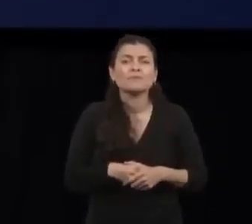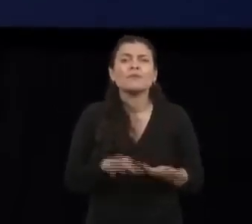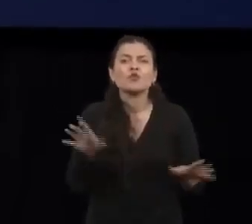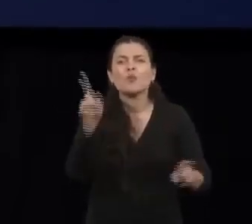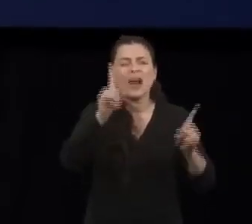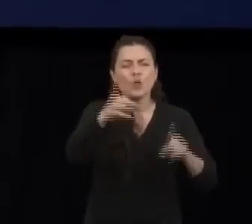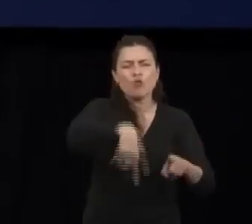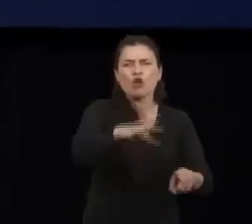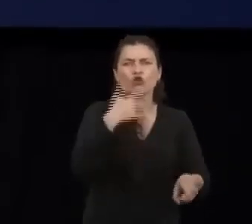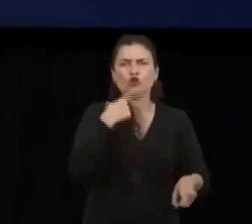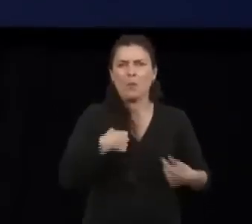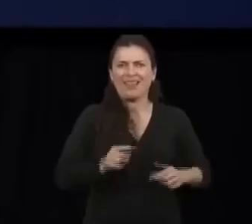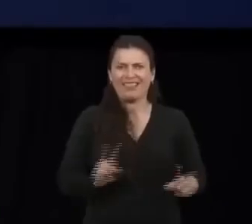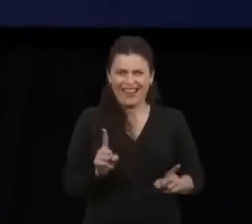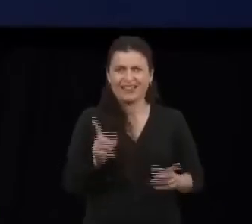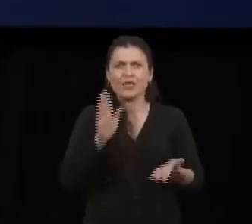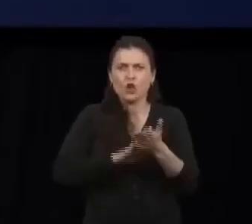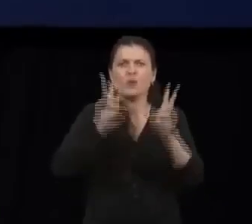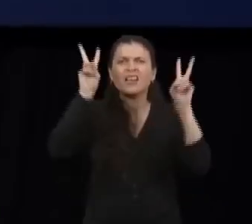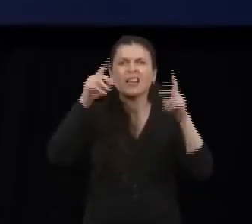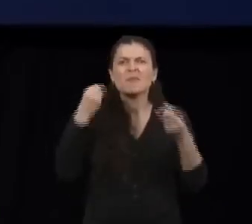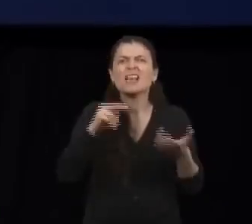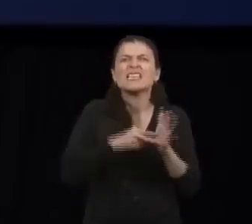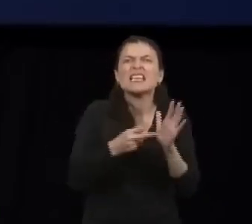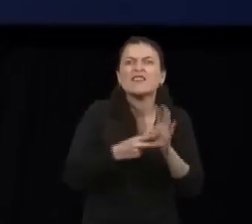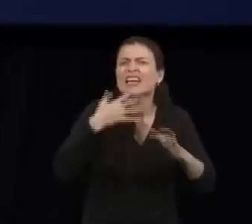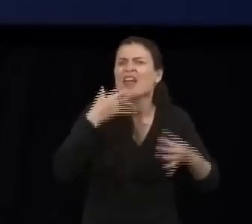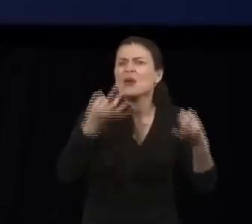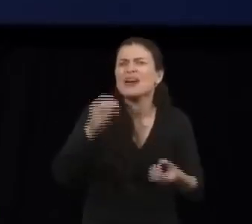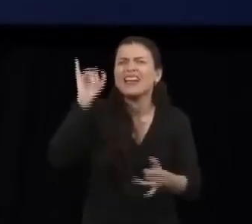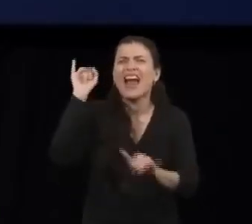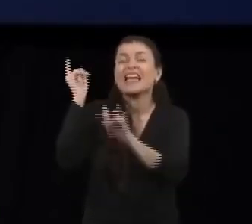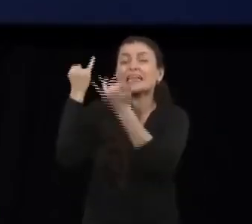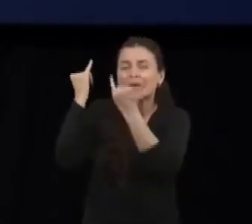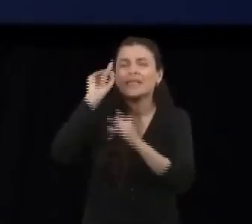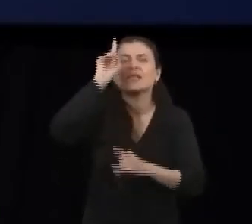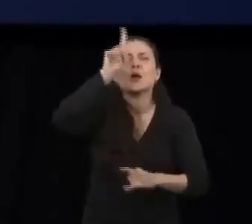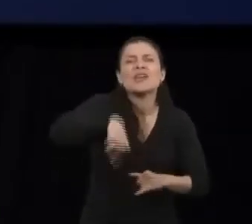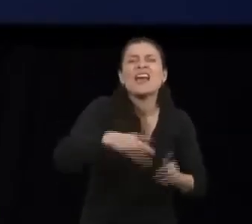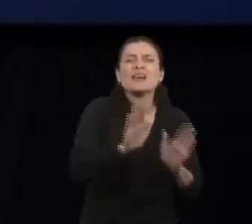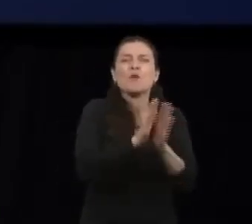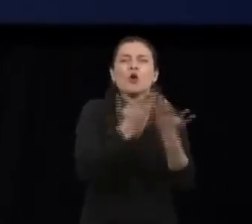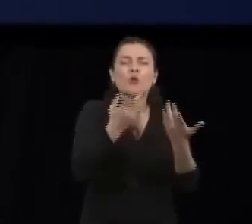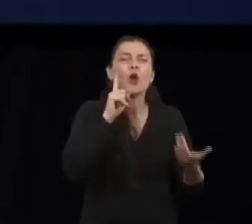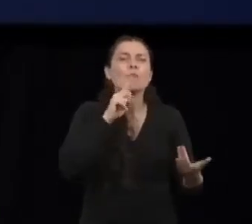of the interest rate has origin in a book that was published in 1936